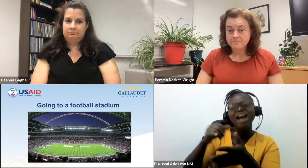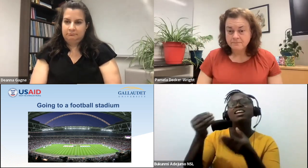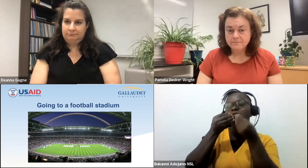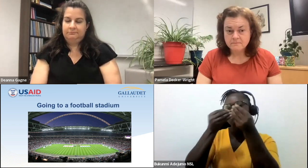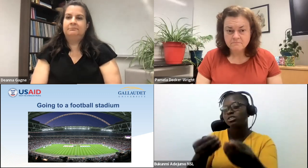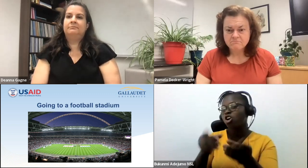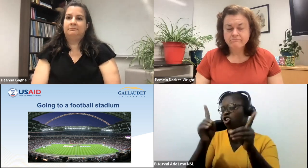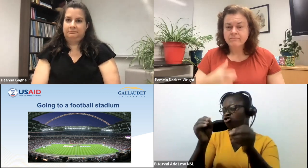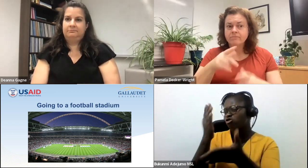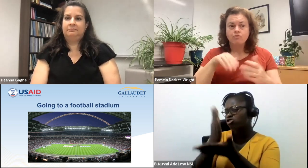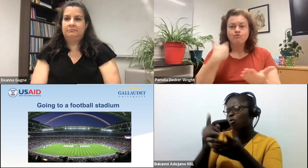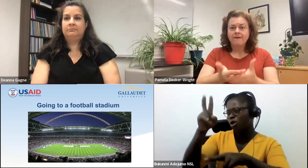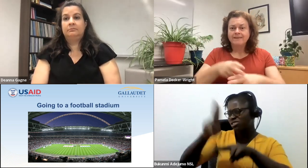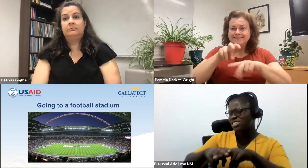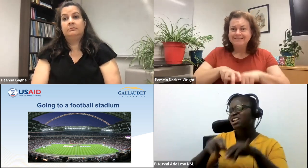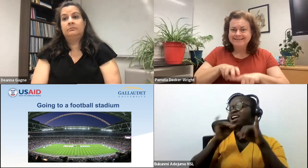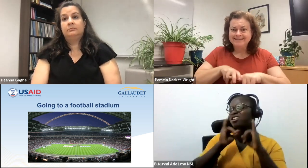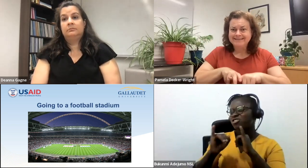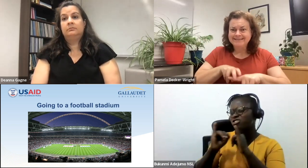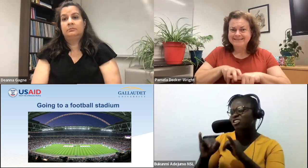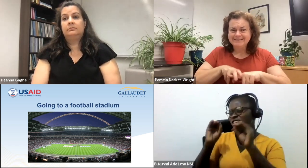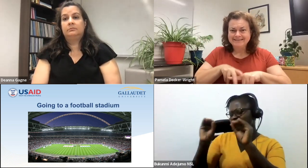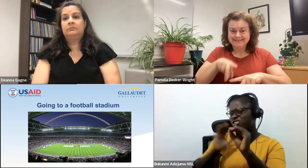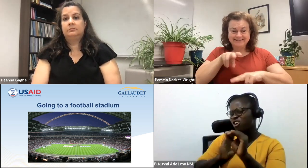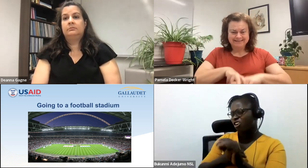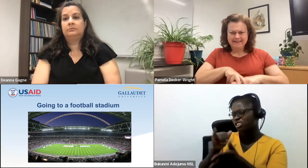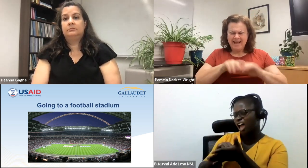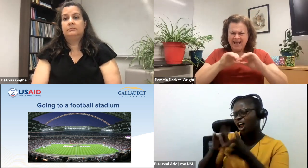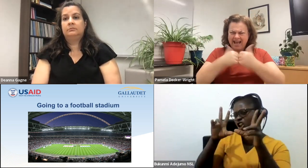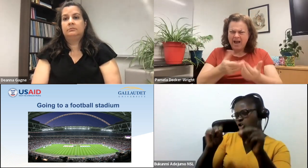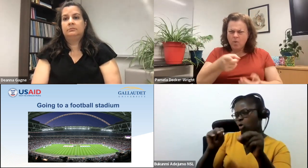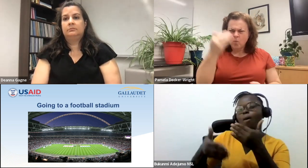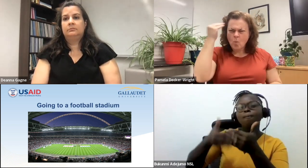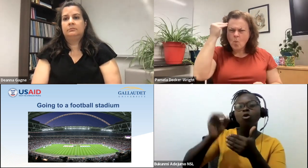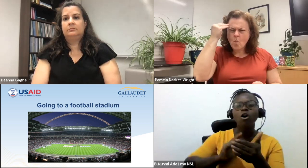and we applied it in our daily life, and we acquired this even about where we're going to sit.